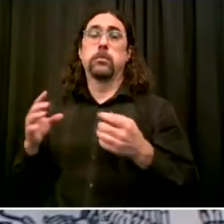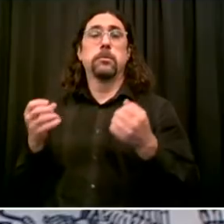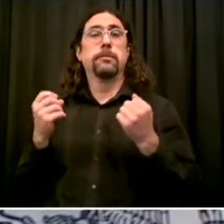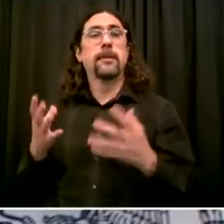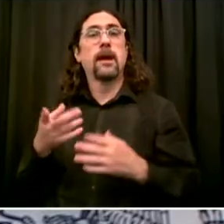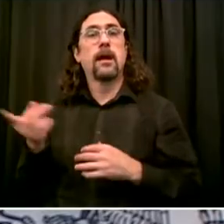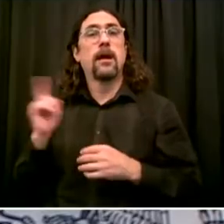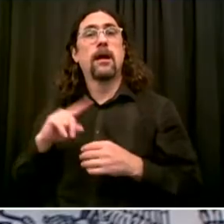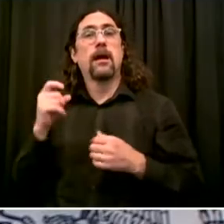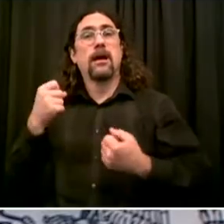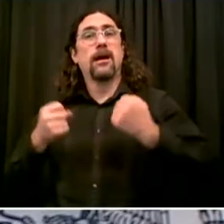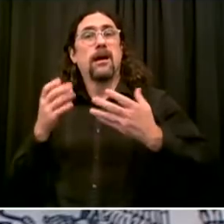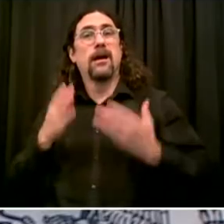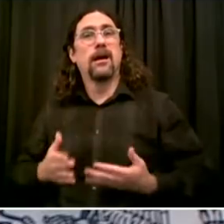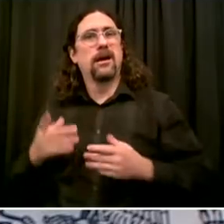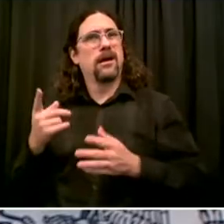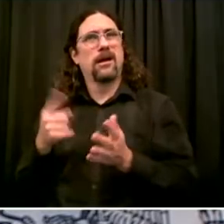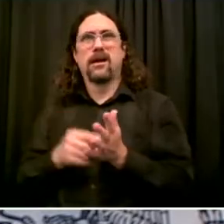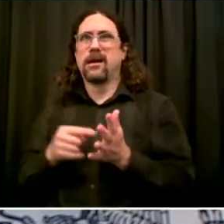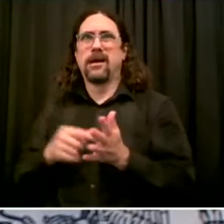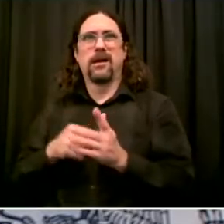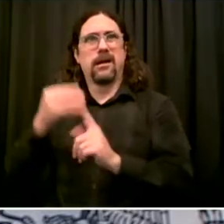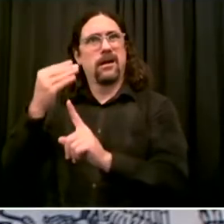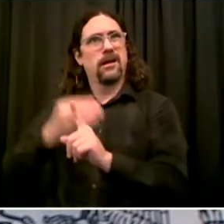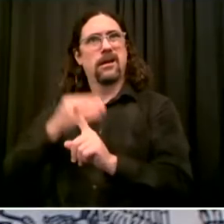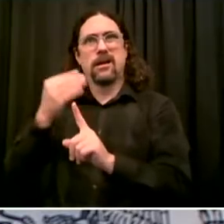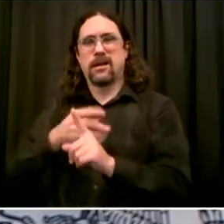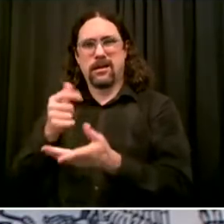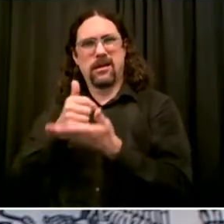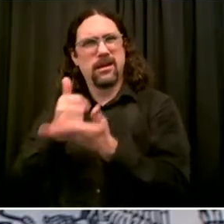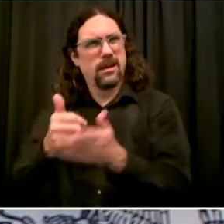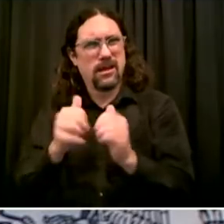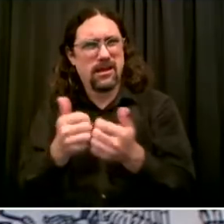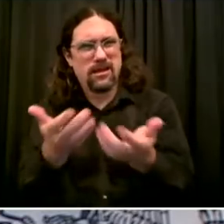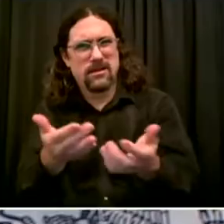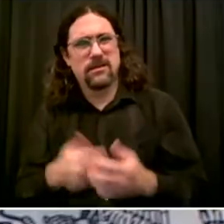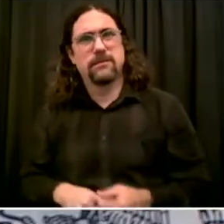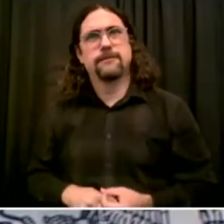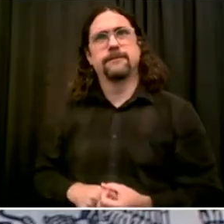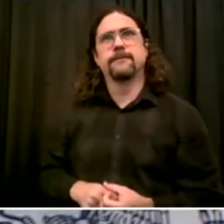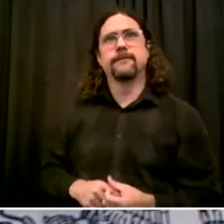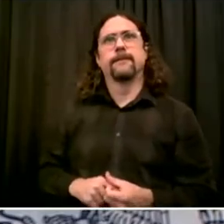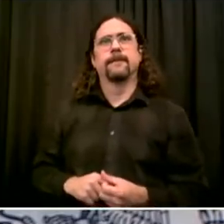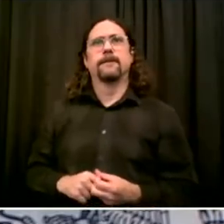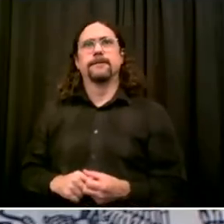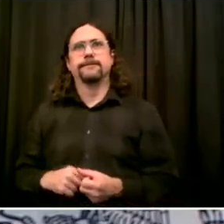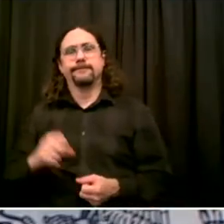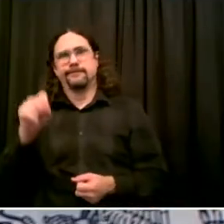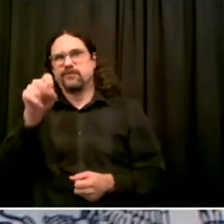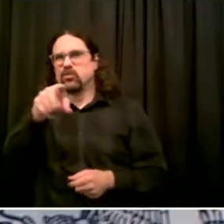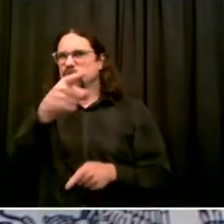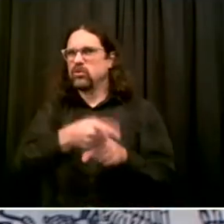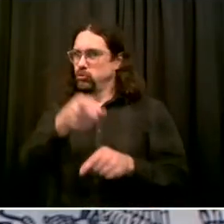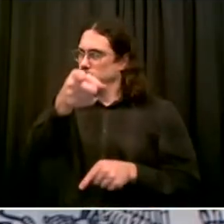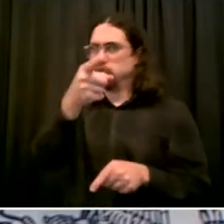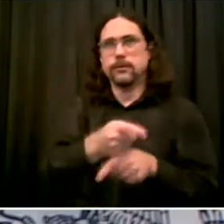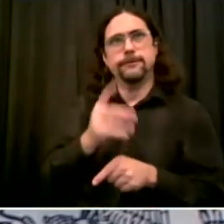THERE IS SO MUCH WE NEED TO DO TO HELP TAXI DRIVERS AND THE MOVG INVEHICLE